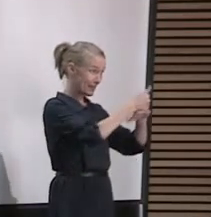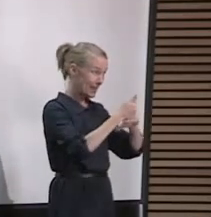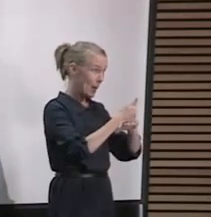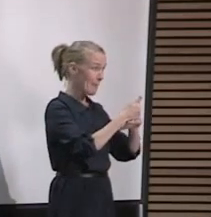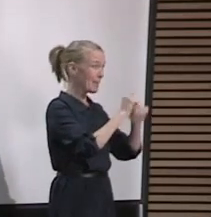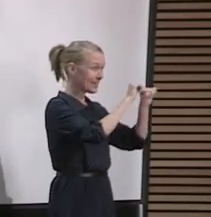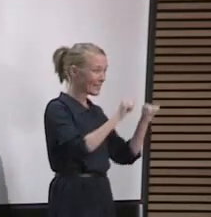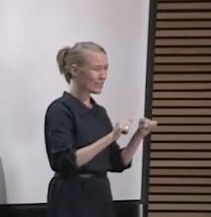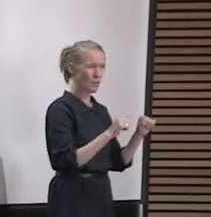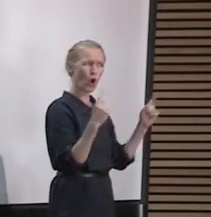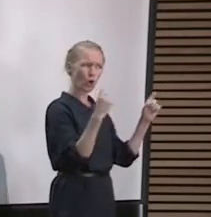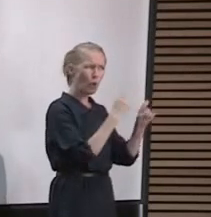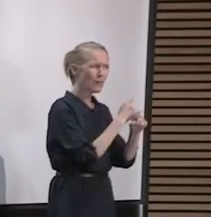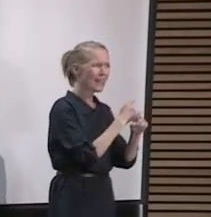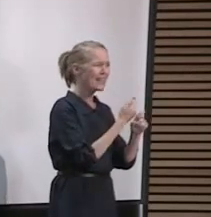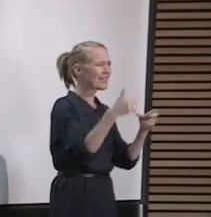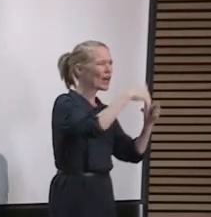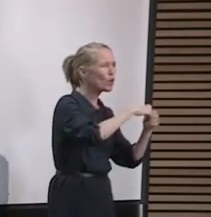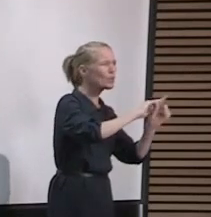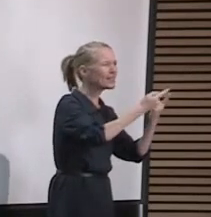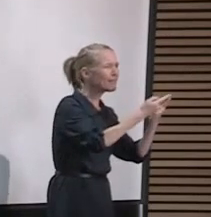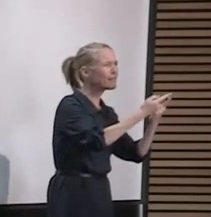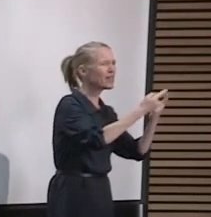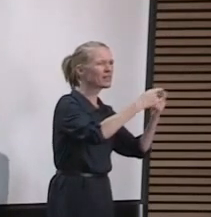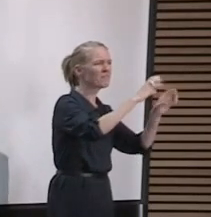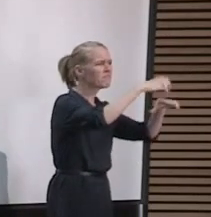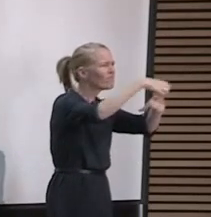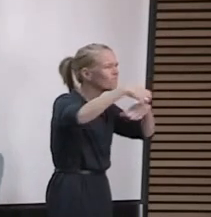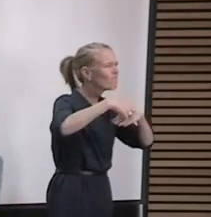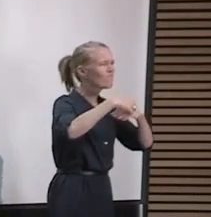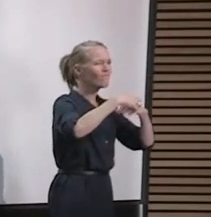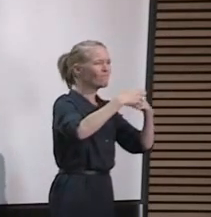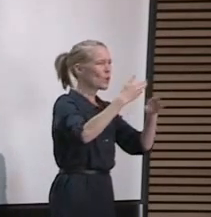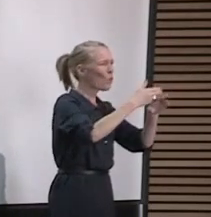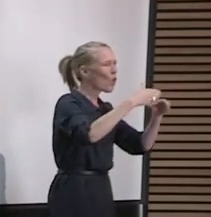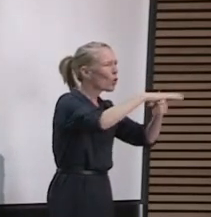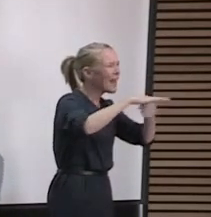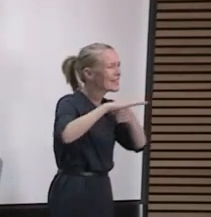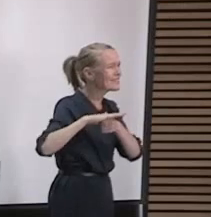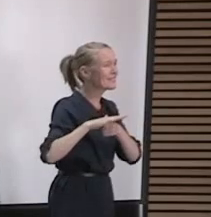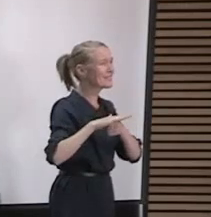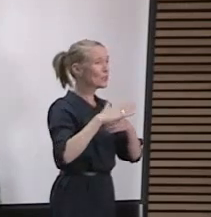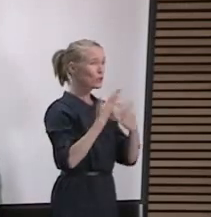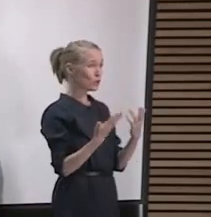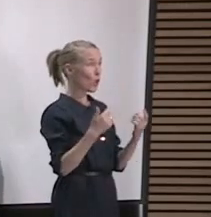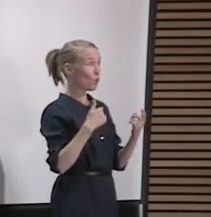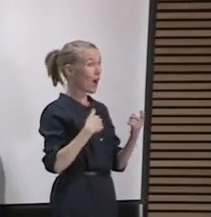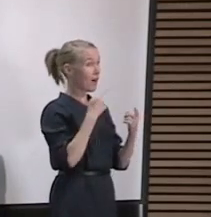Ministry of Health being deployed within the complexity of a system that cuts agencies, DHBs and so on. None